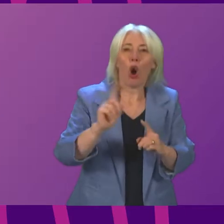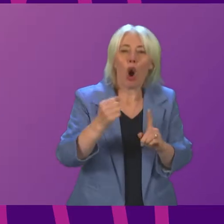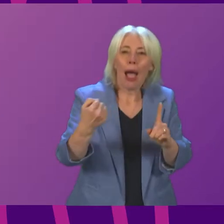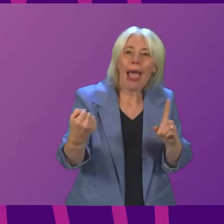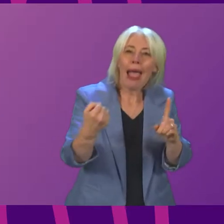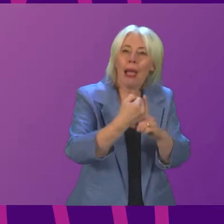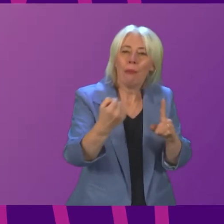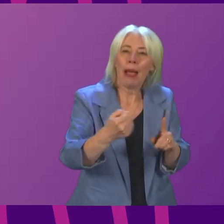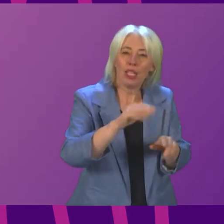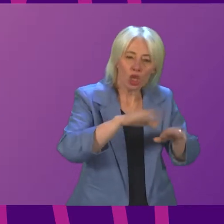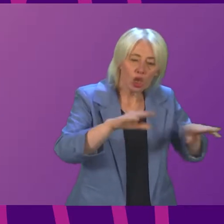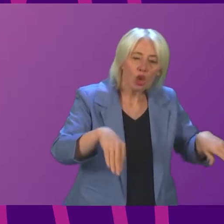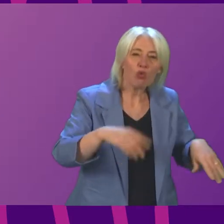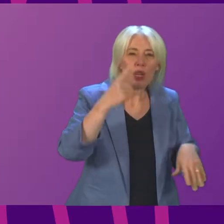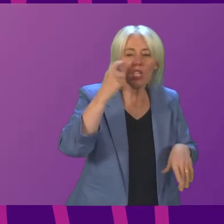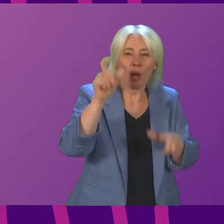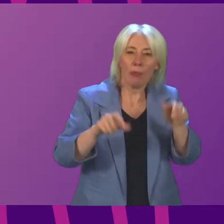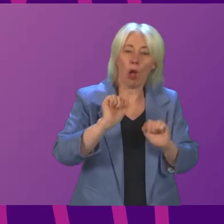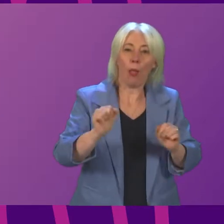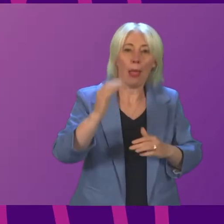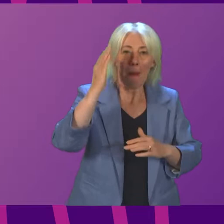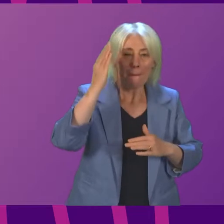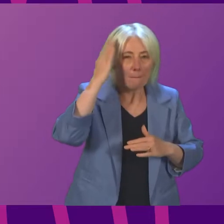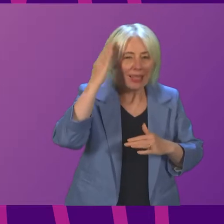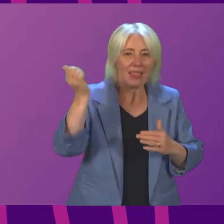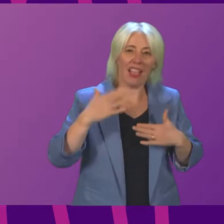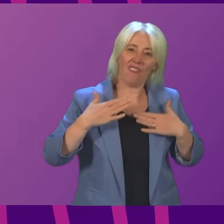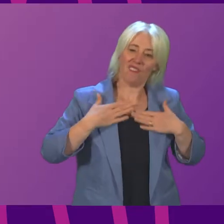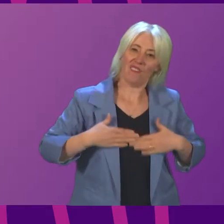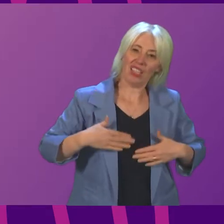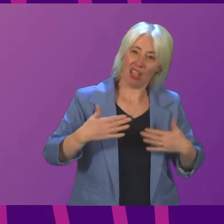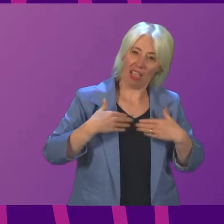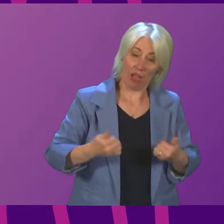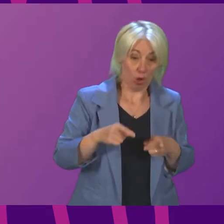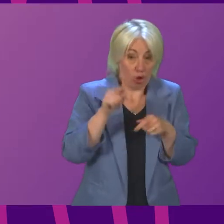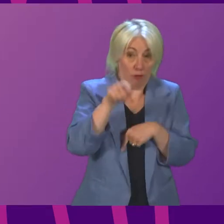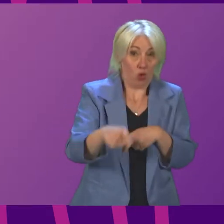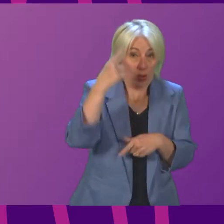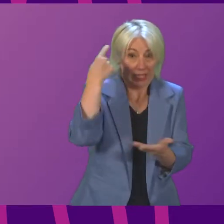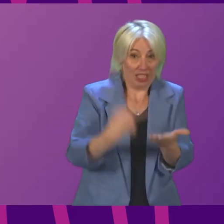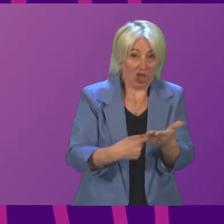young people’s mental and physical health because of his decision to force pupils